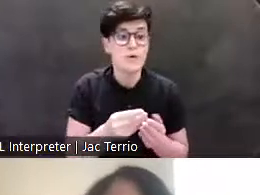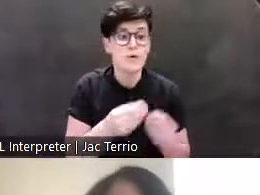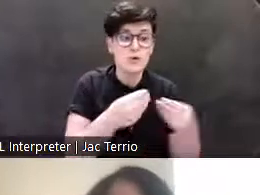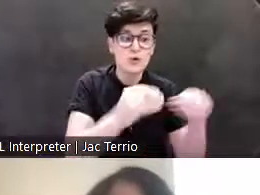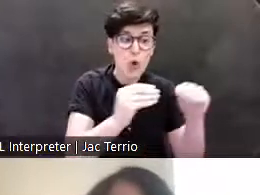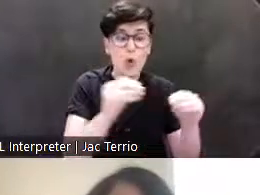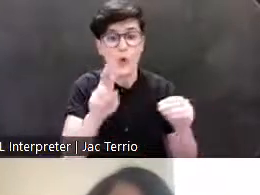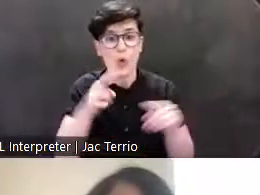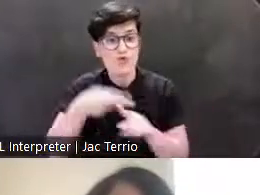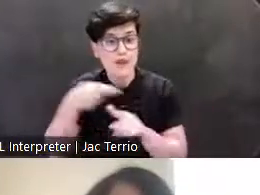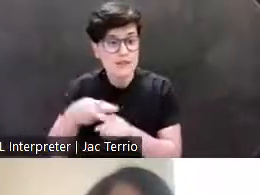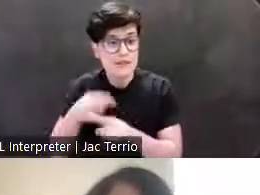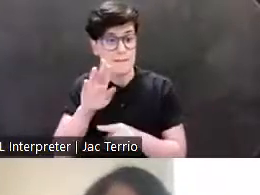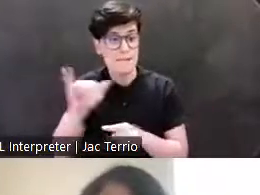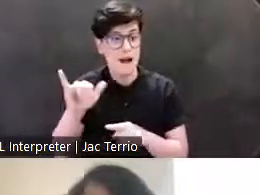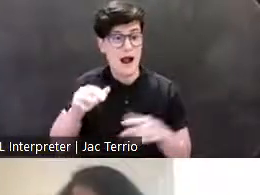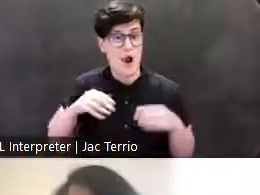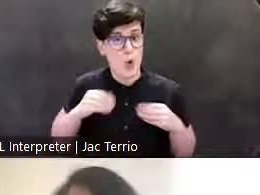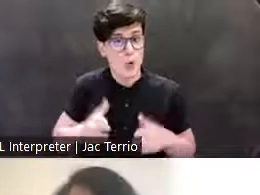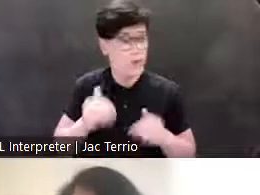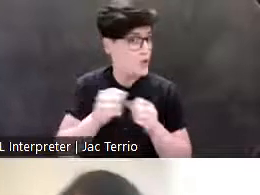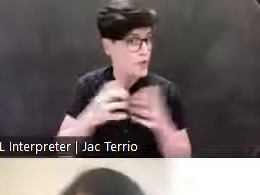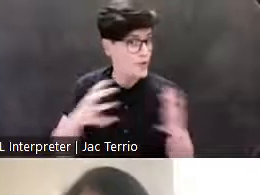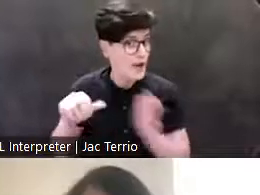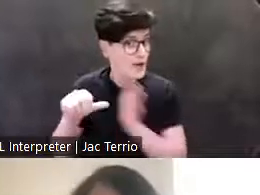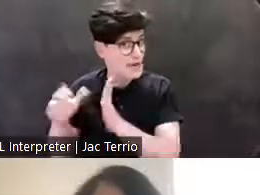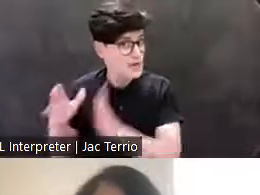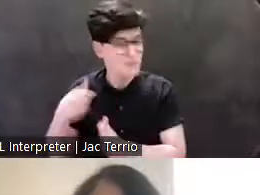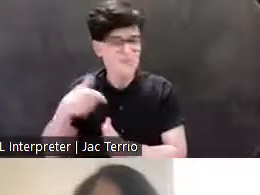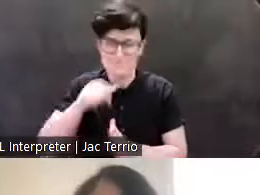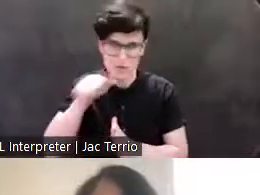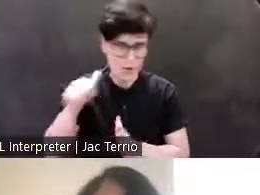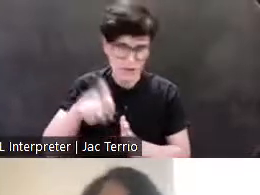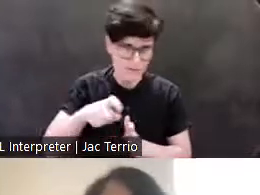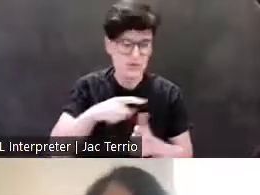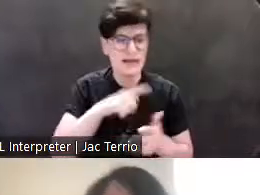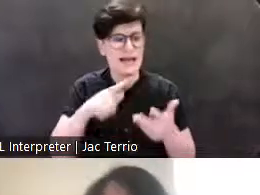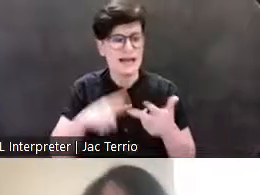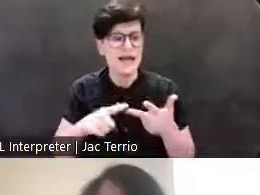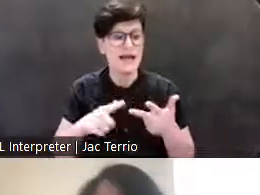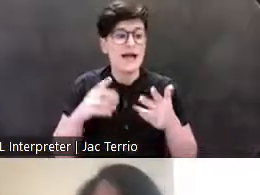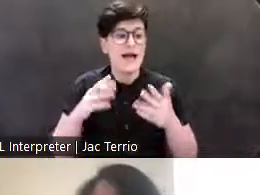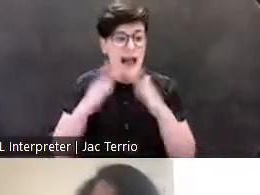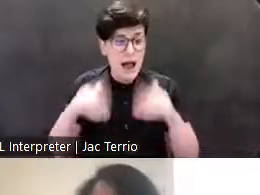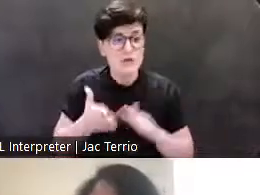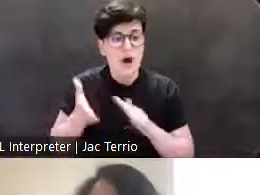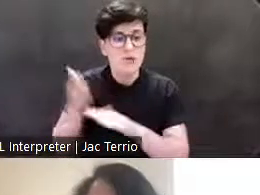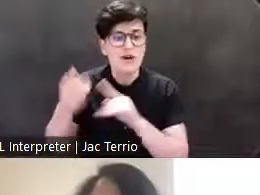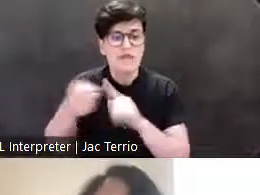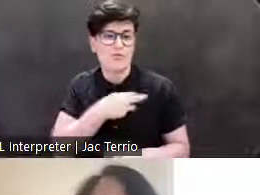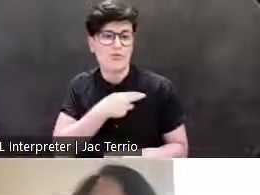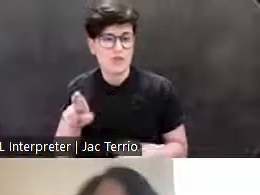As well as housing operated by religious organizations and private clubs that have housing where